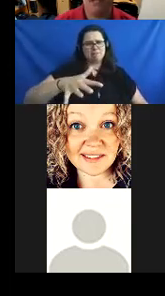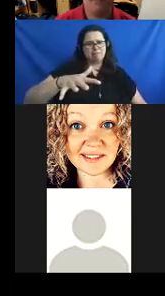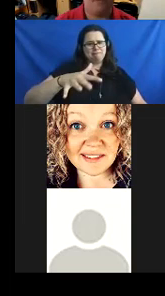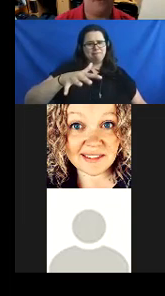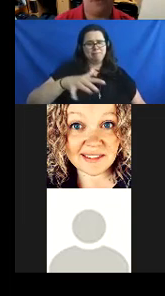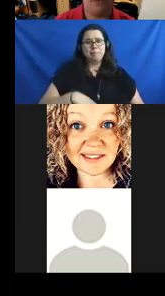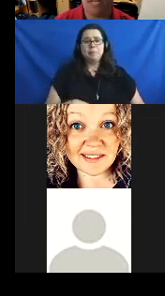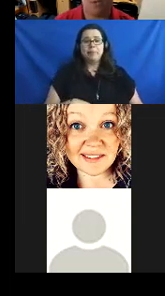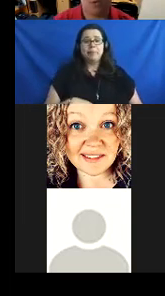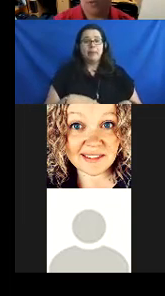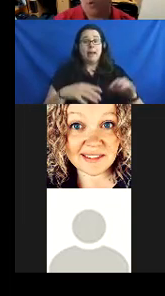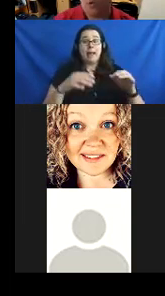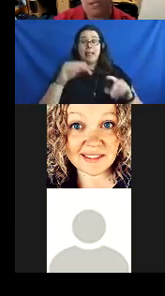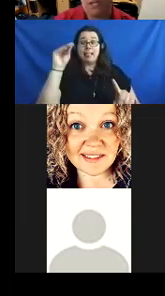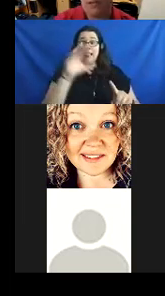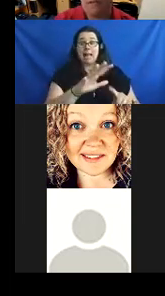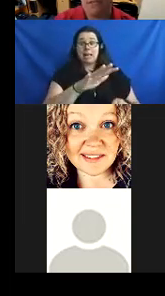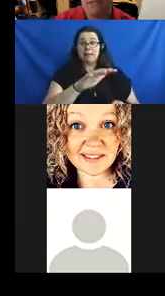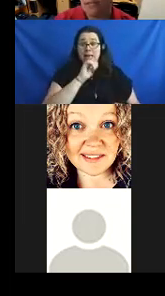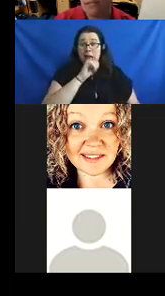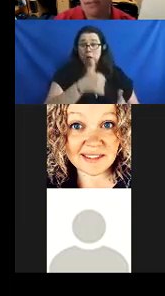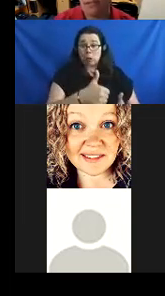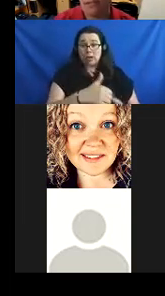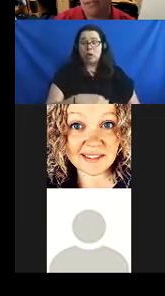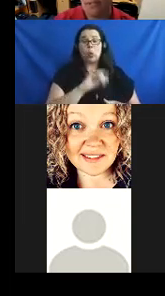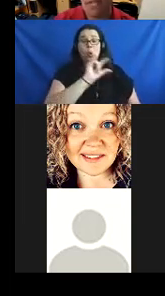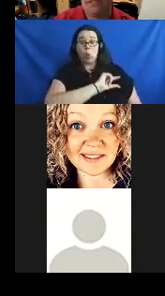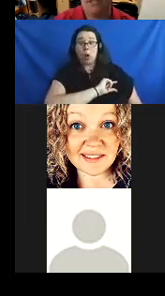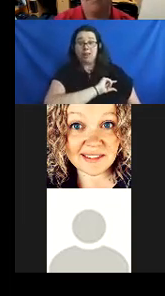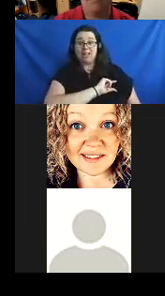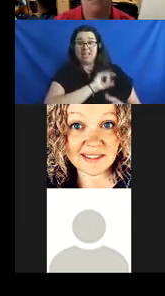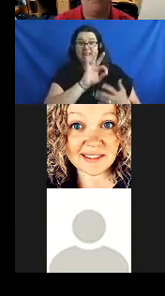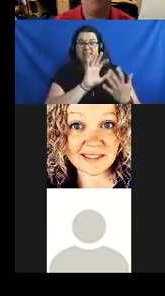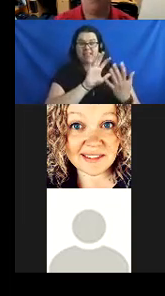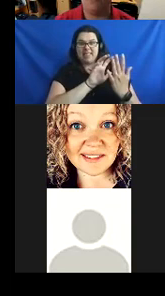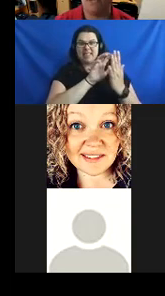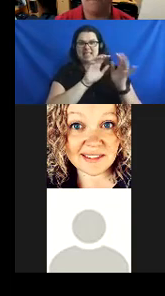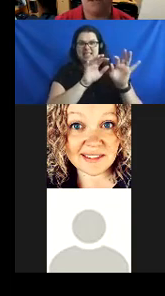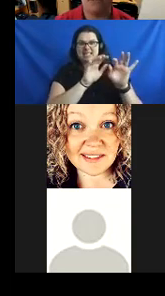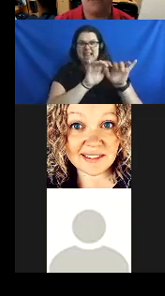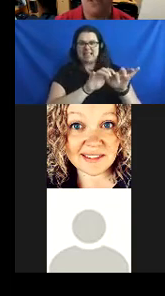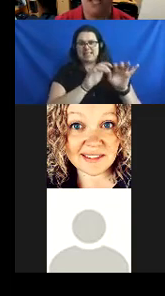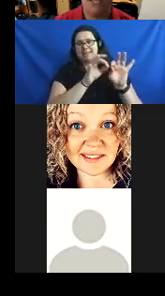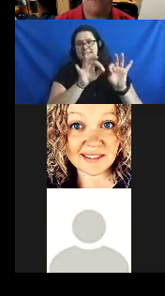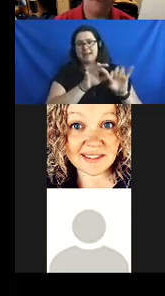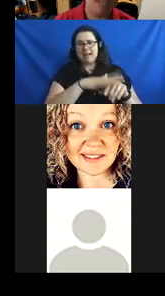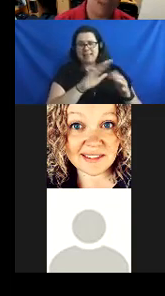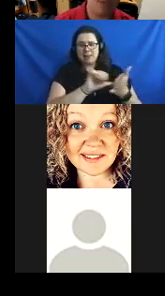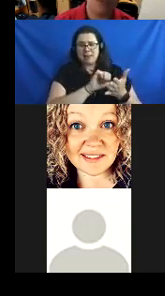IT COULD BE DUE TO LIGHTING OR THE QUALITY OF THE TEXT ON THE PAGE ITSELF. THERE COULD BE MANY FACTORS.